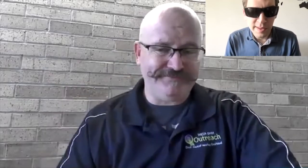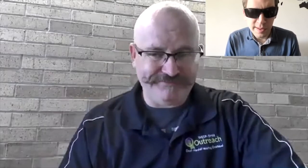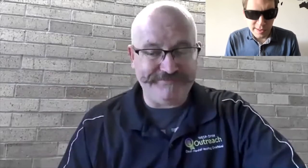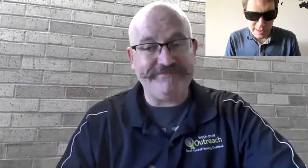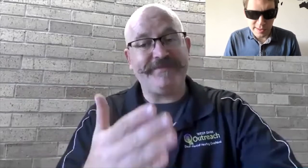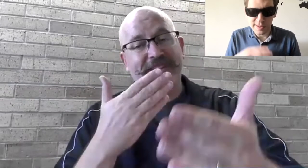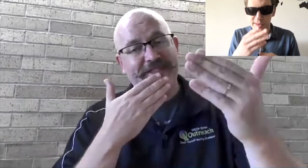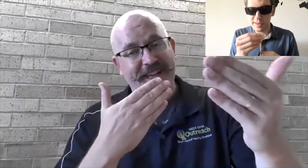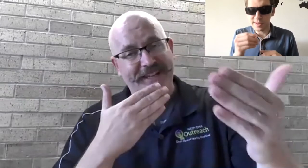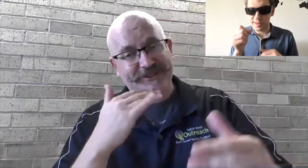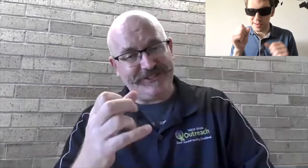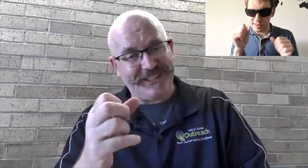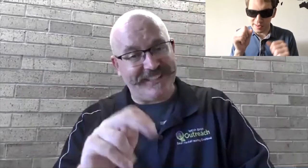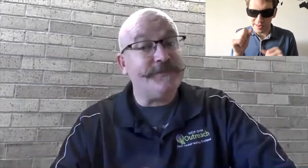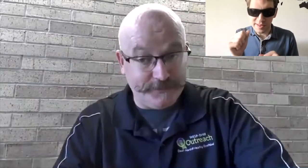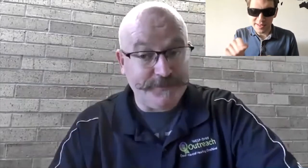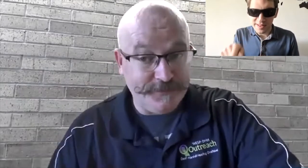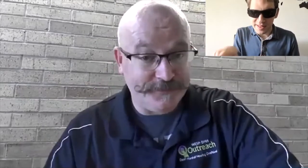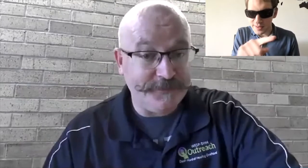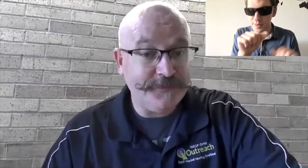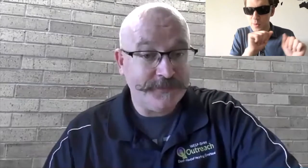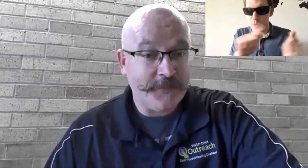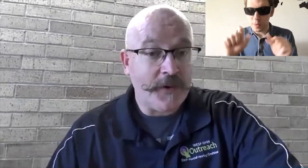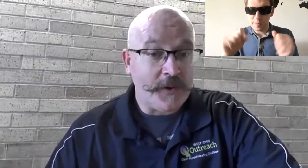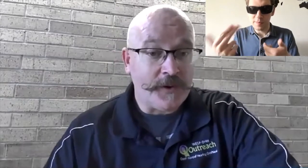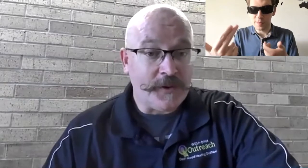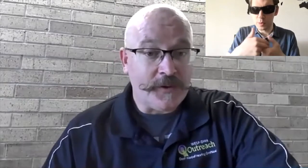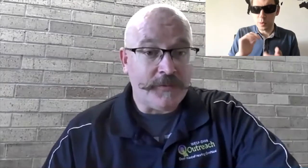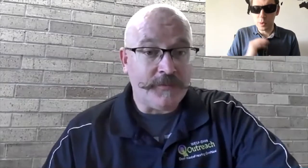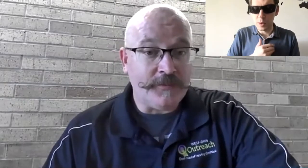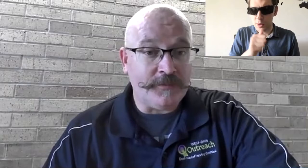In general, in the community, I think, we need more allies in general.